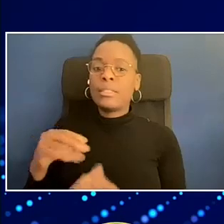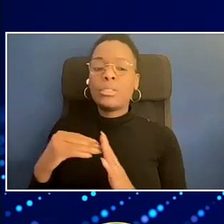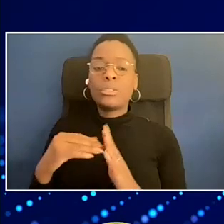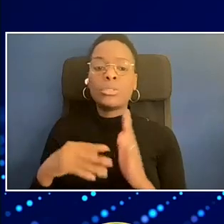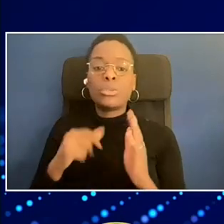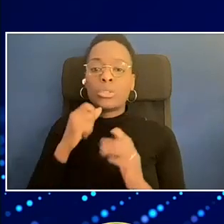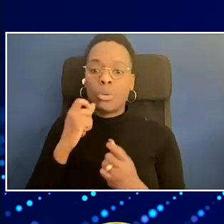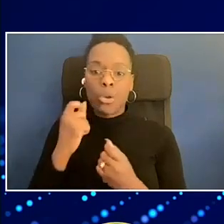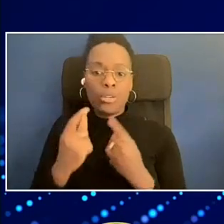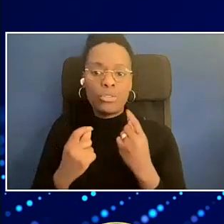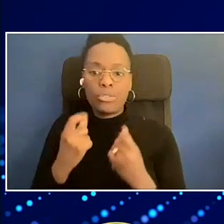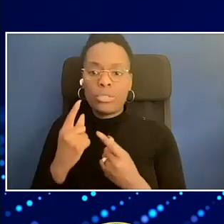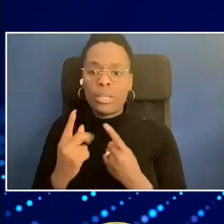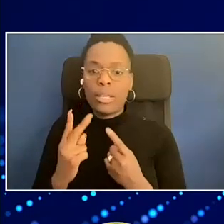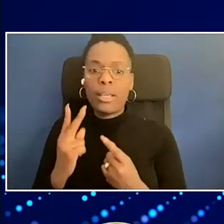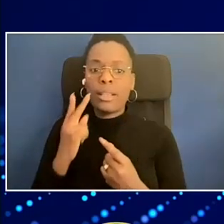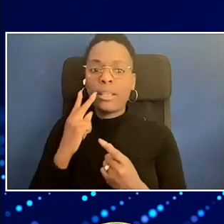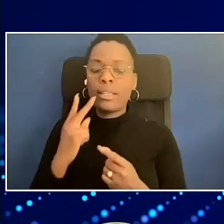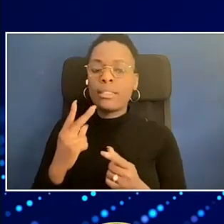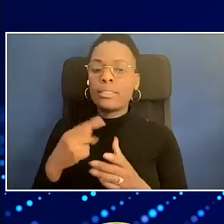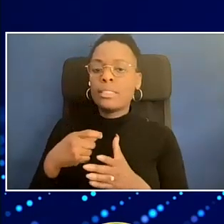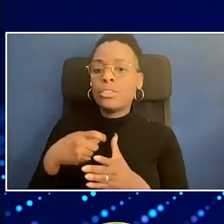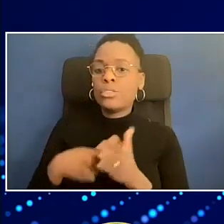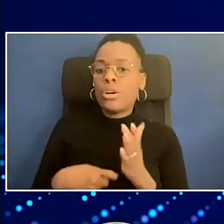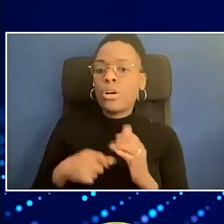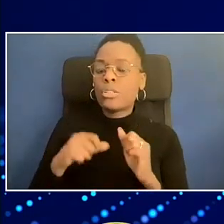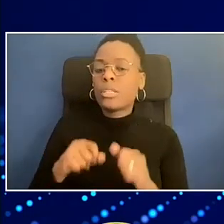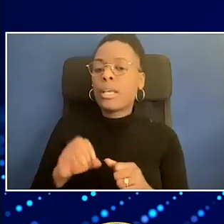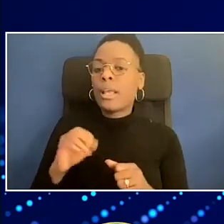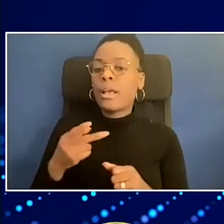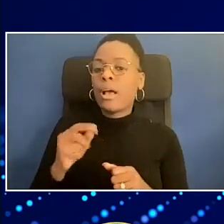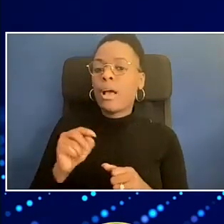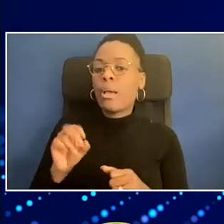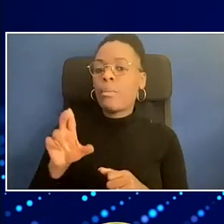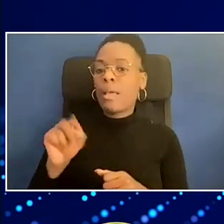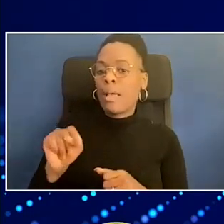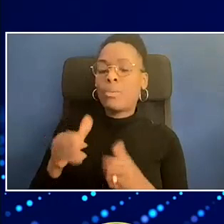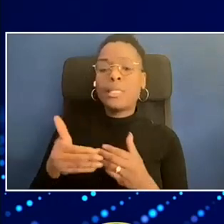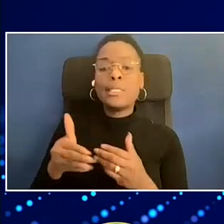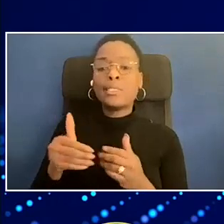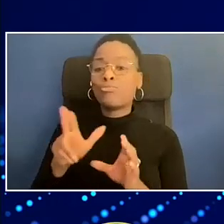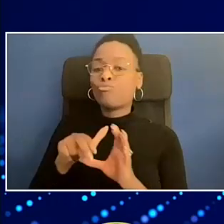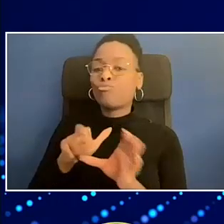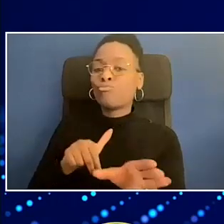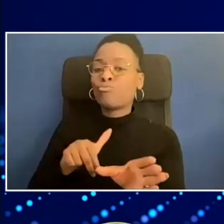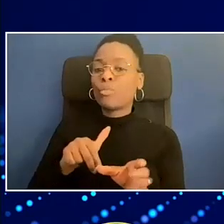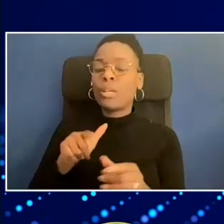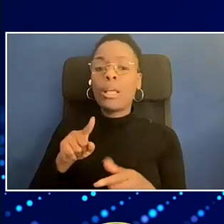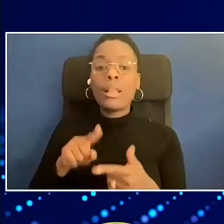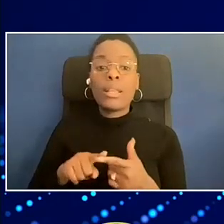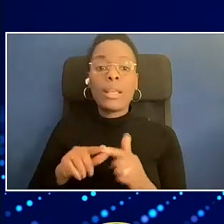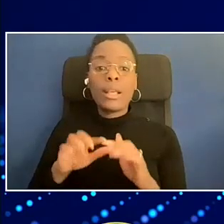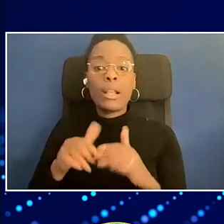see this charge that they can opt out of, and it's very tempting and easy to opt out of that charge. And then when the class starts, now it's too late for them to opt